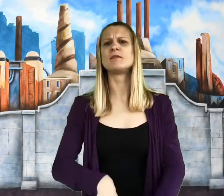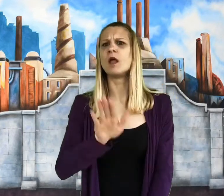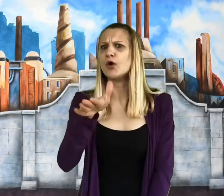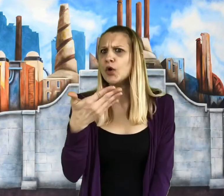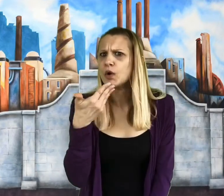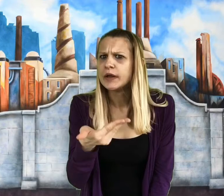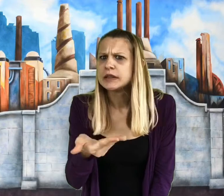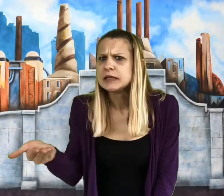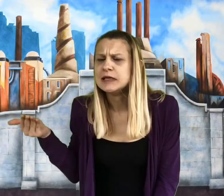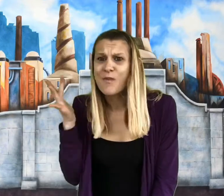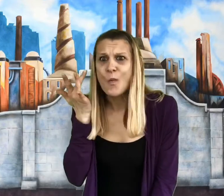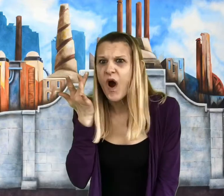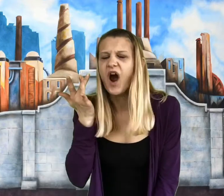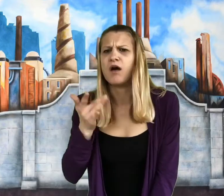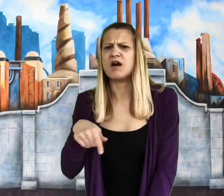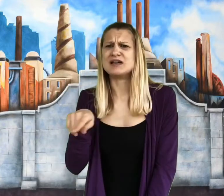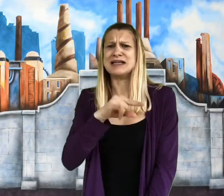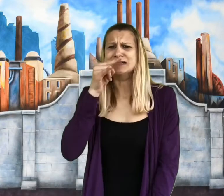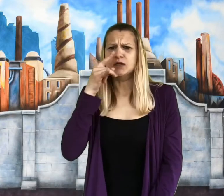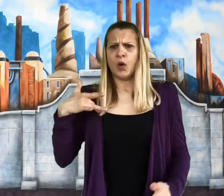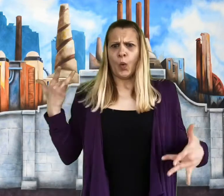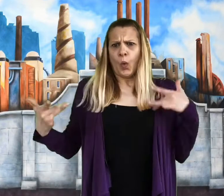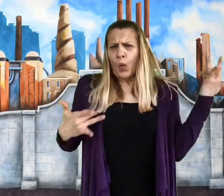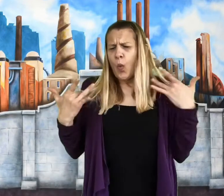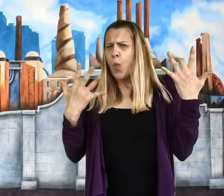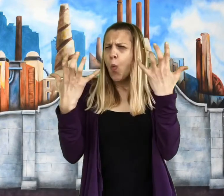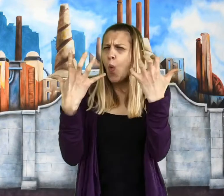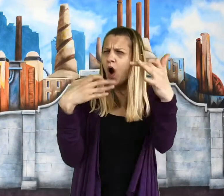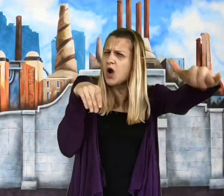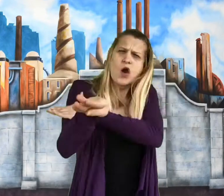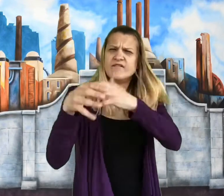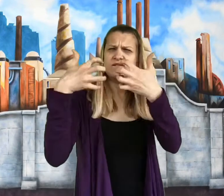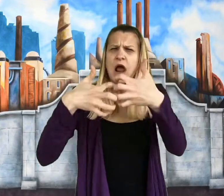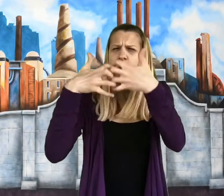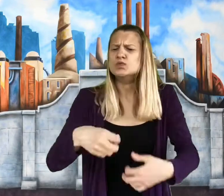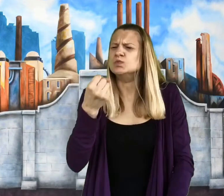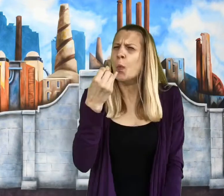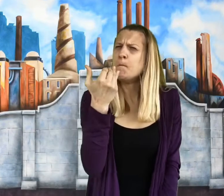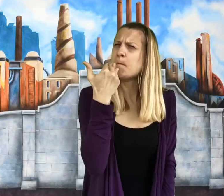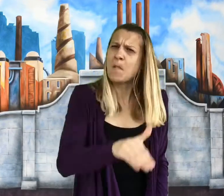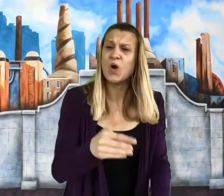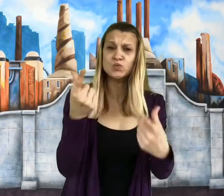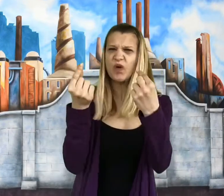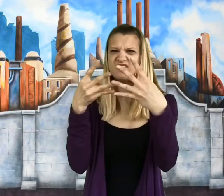It was a good thing that they had. They were so eager to get going